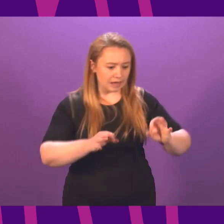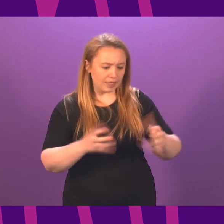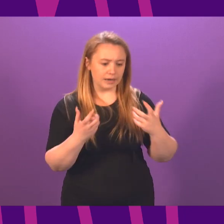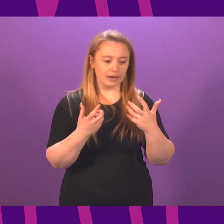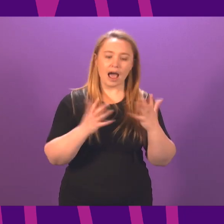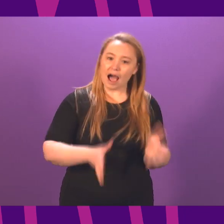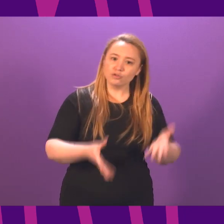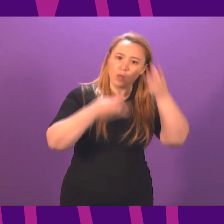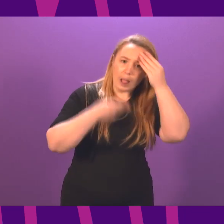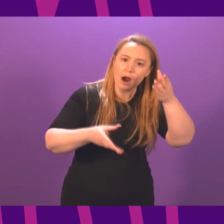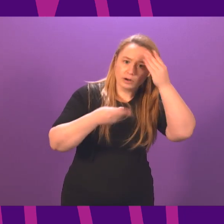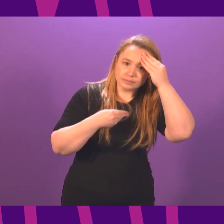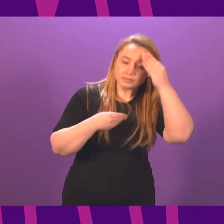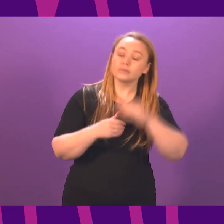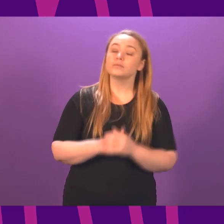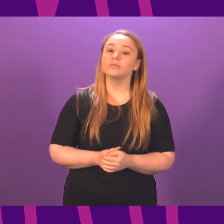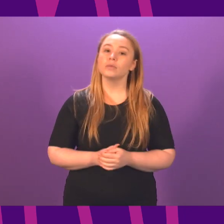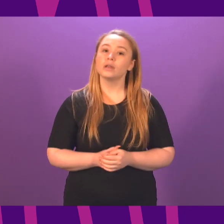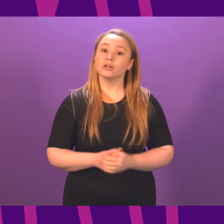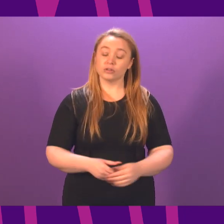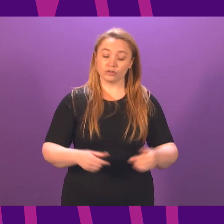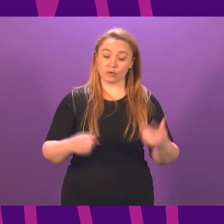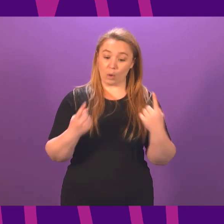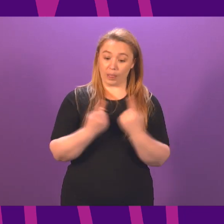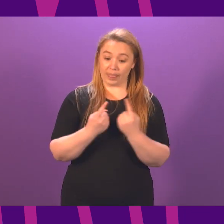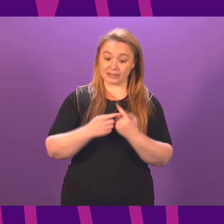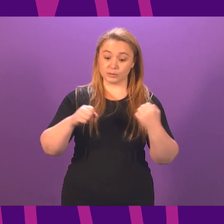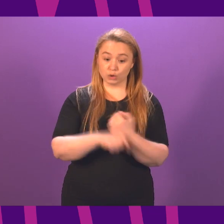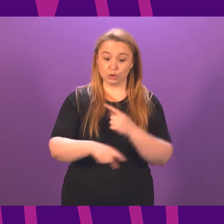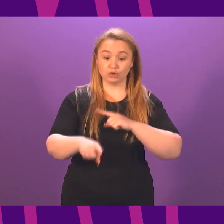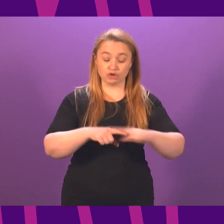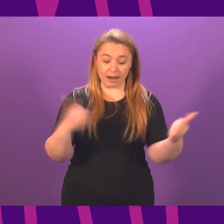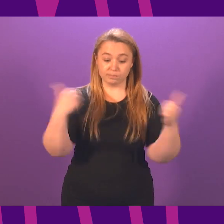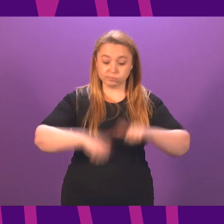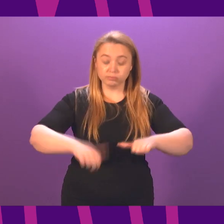in all situations. Often, the things that we do to address such issues end up subject to criticism